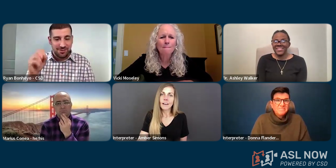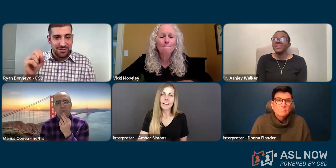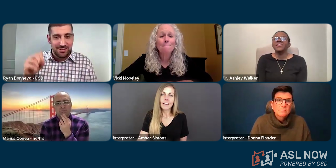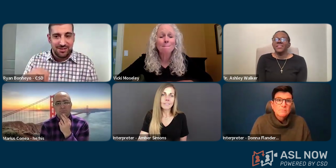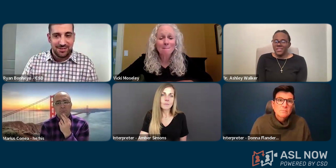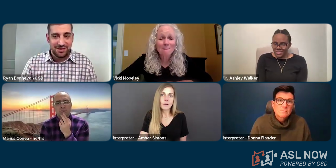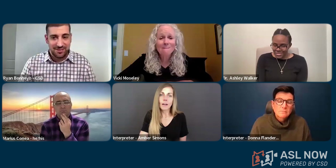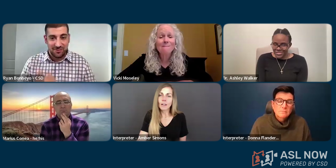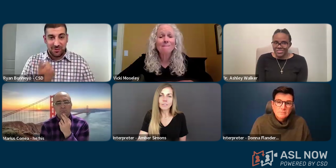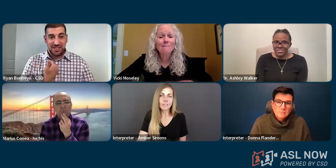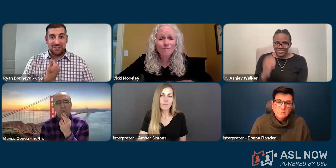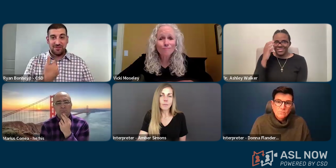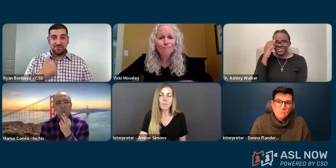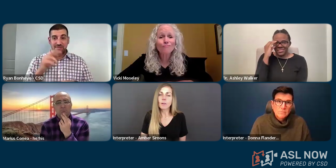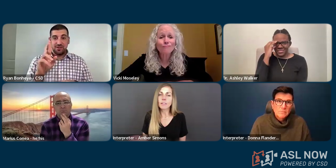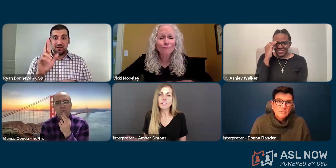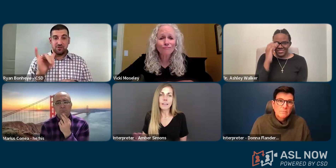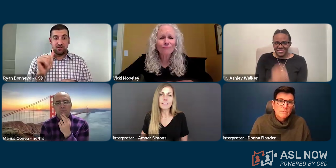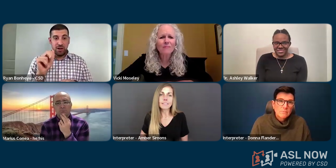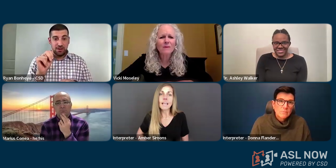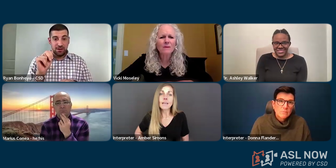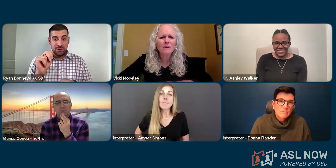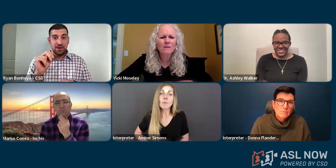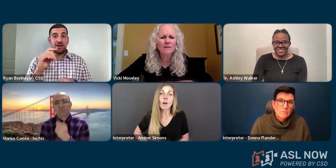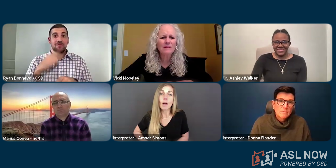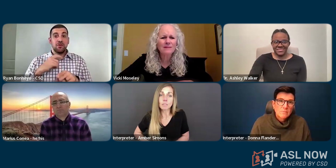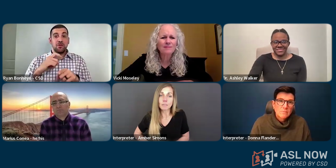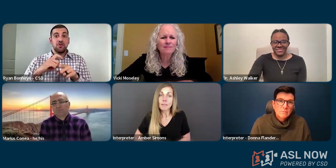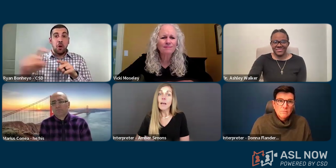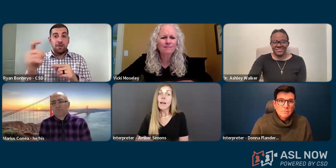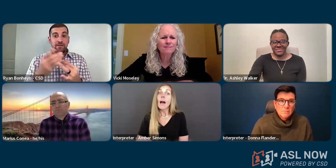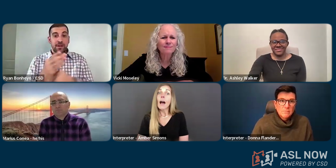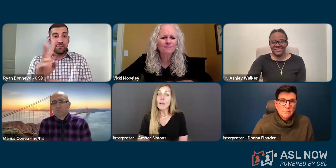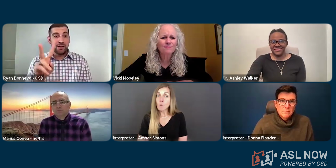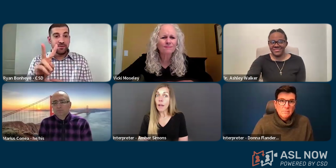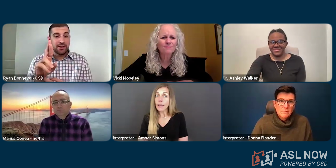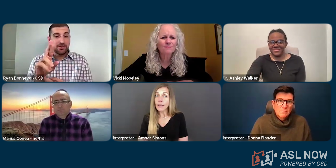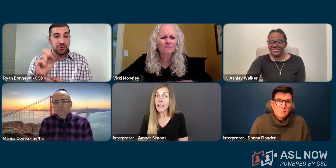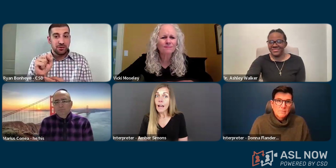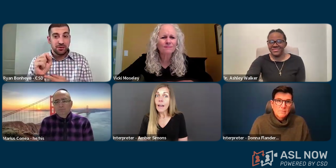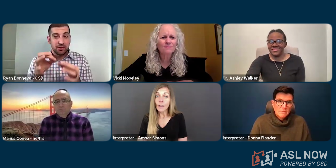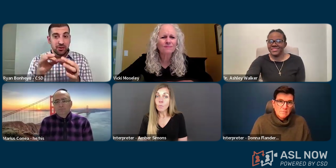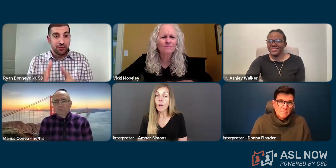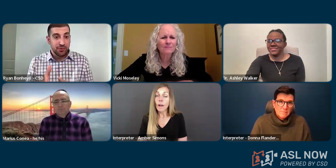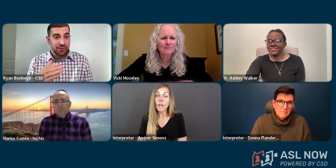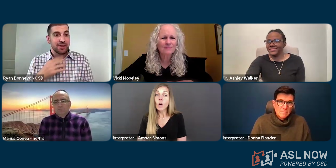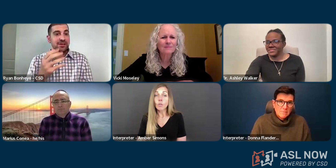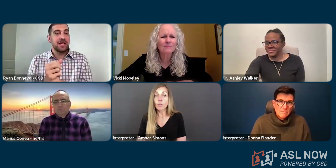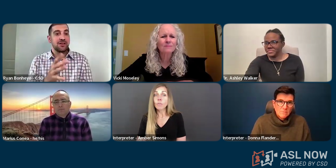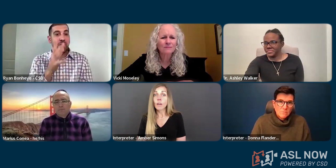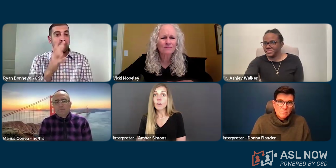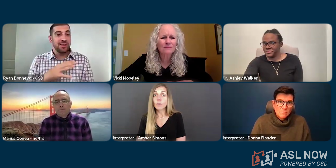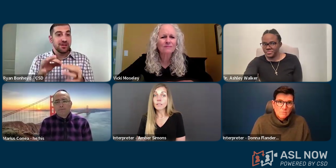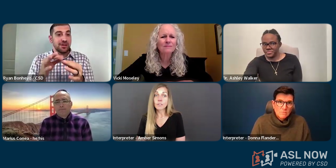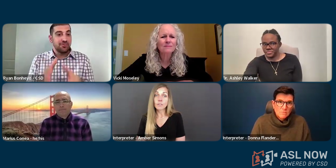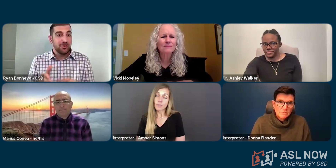I swear all deaf people run into that same problem. I'm Ryan, and when I call through video relay service,